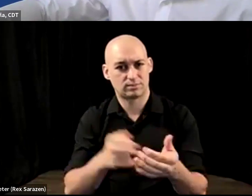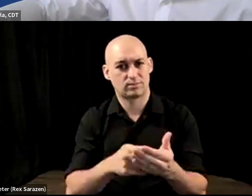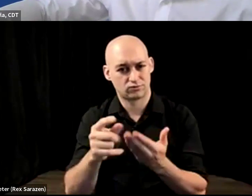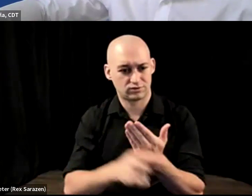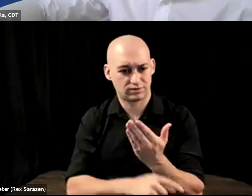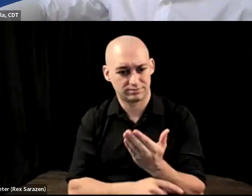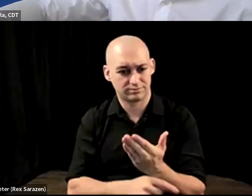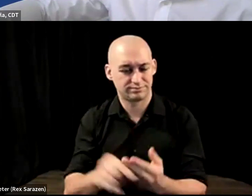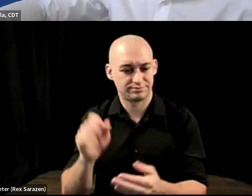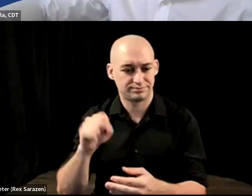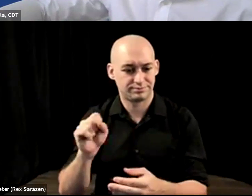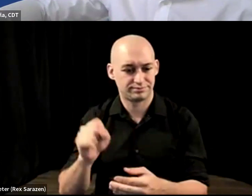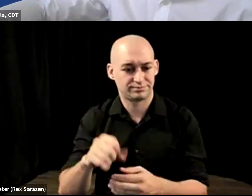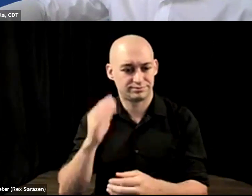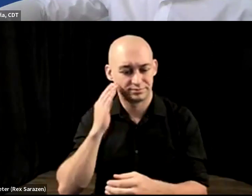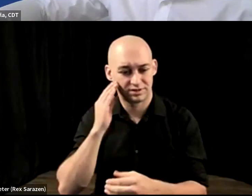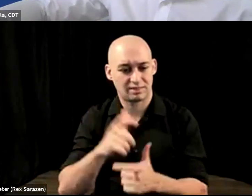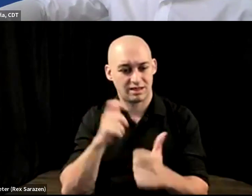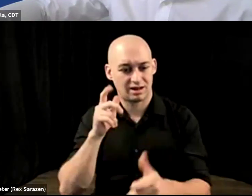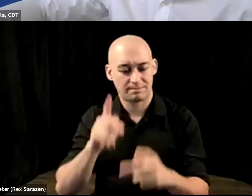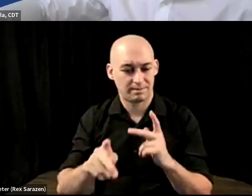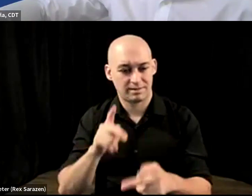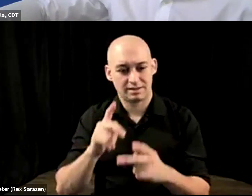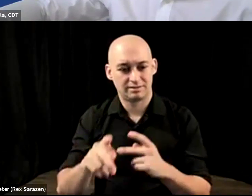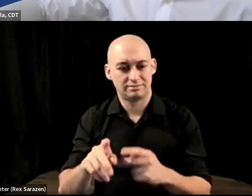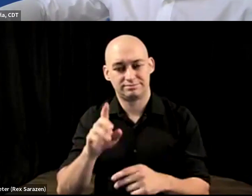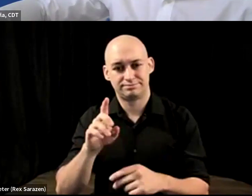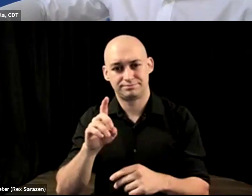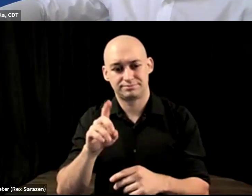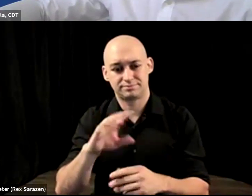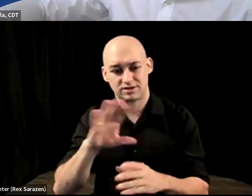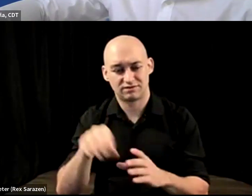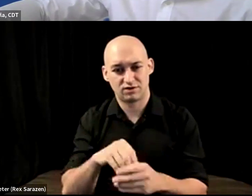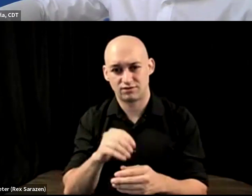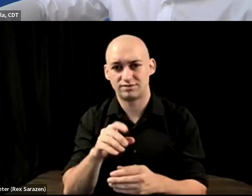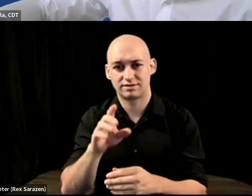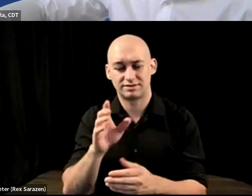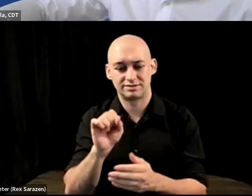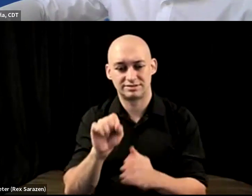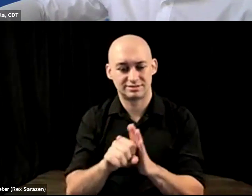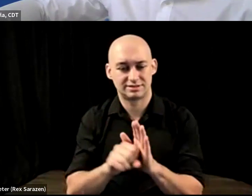Yeah, got it. I know a lot of people are tracking this state budget on the subject matter that we're